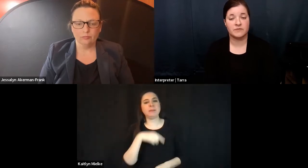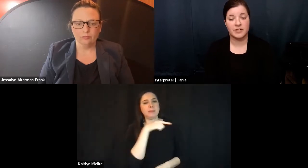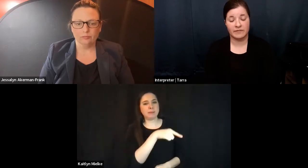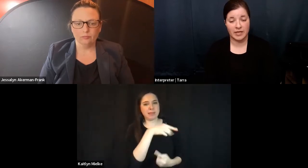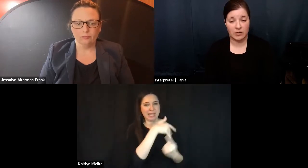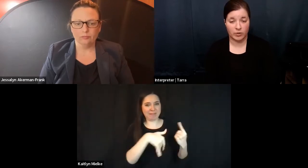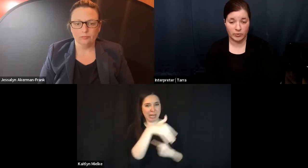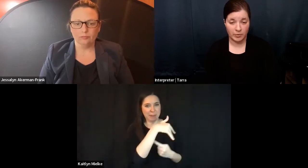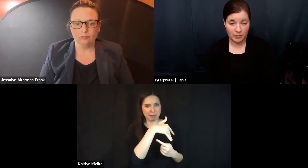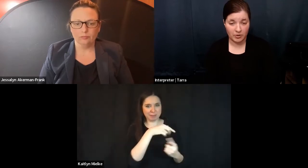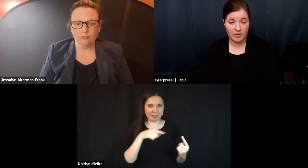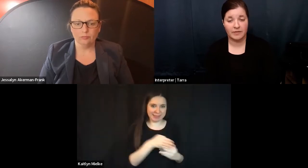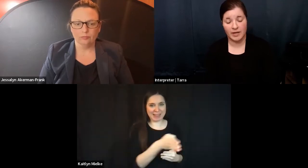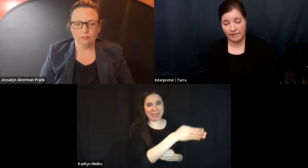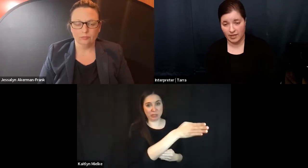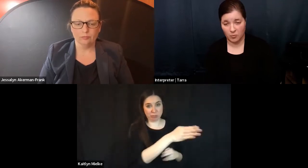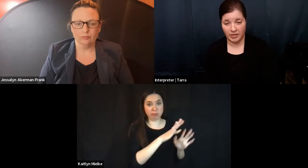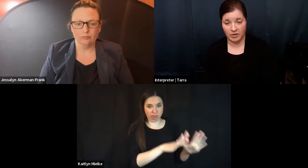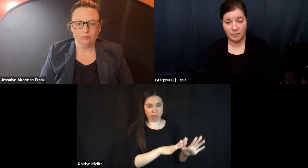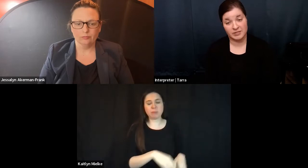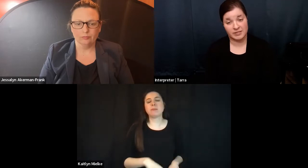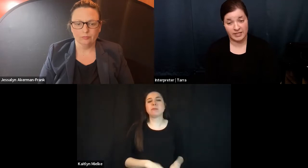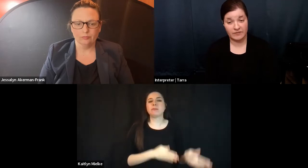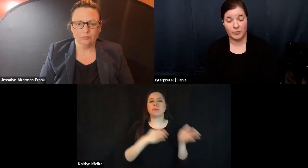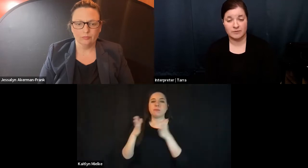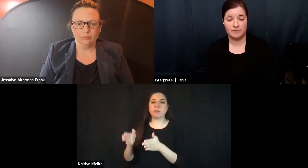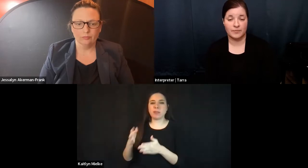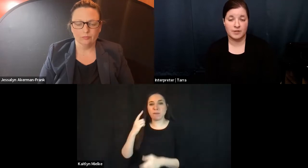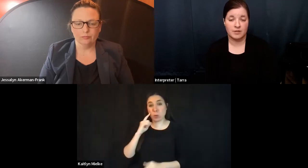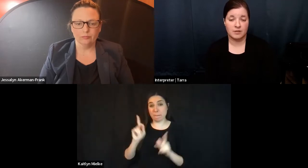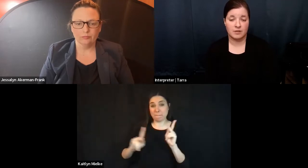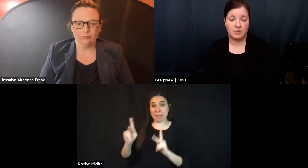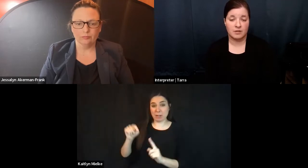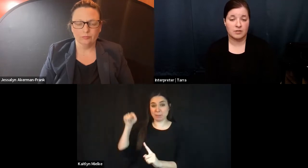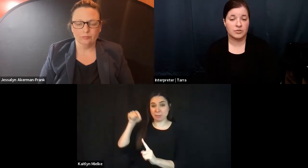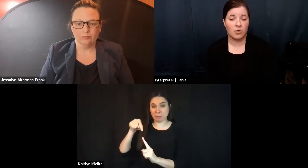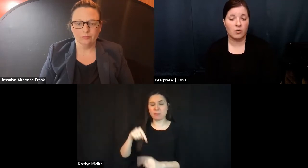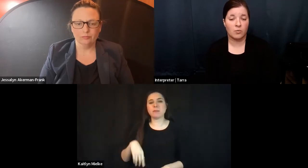For challenges, I will talk about two different areas.